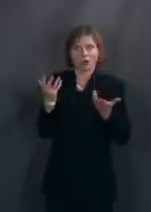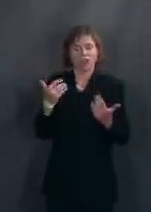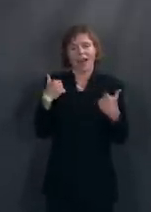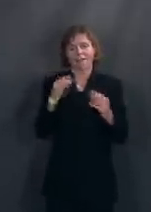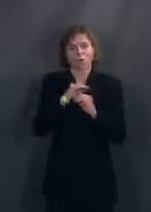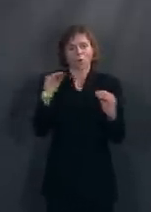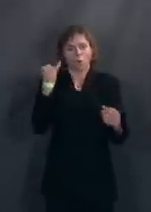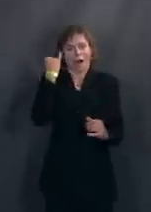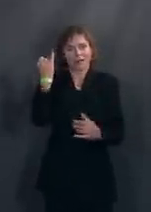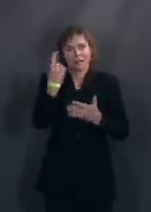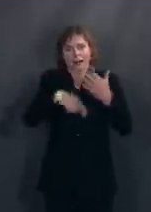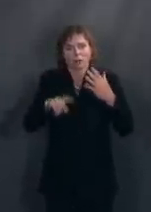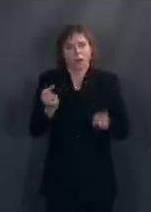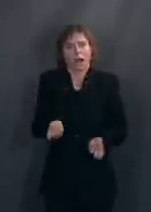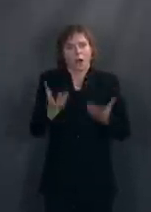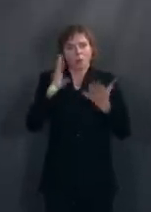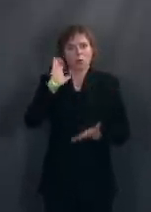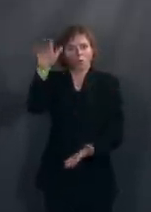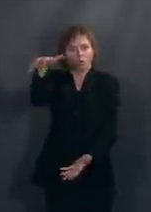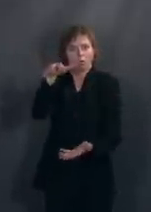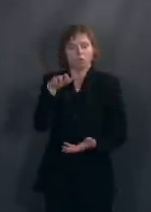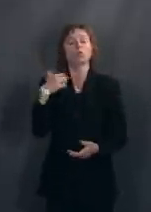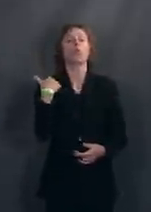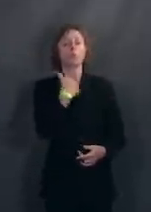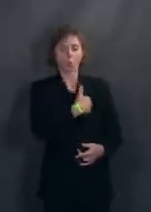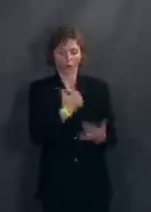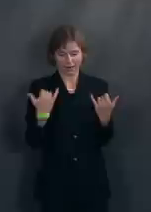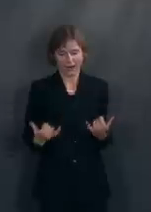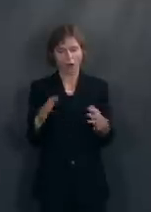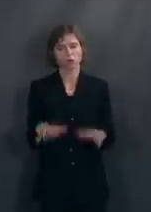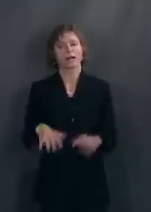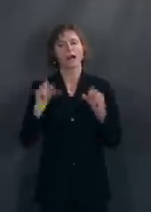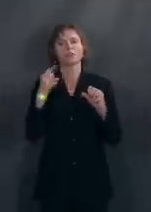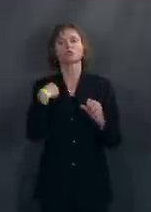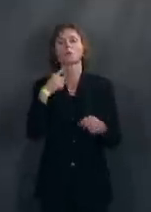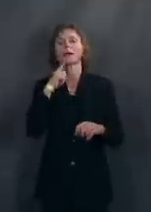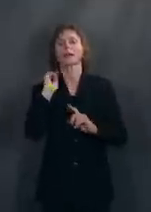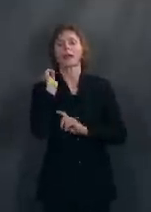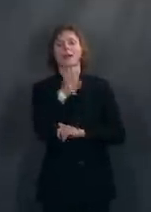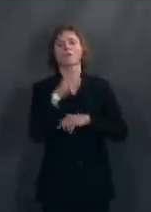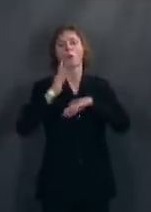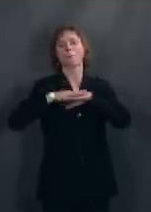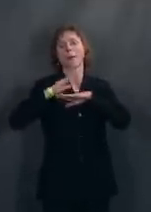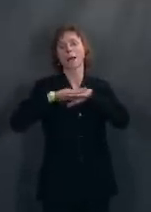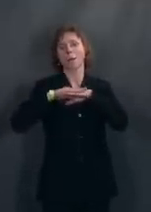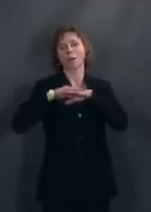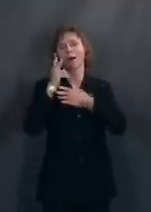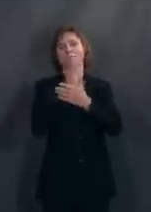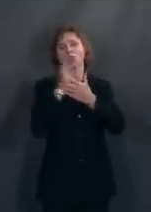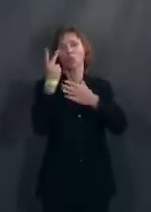and that's why we, since we've come into office, have given a minimum of three weeks of visibility. So, this morning, when I was talking to governors